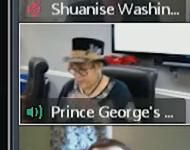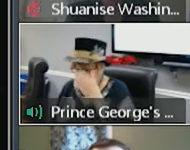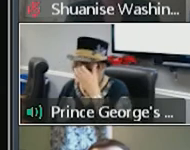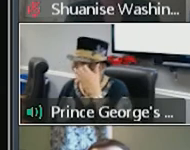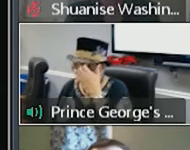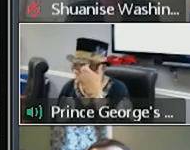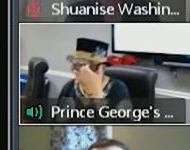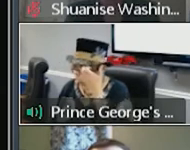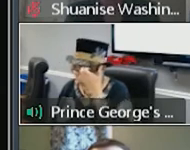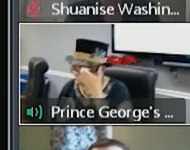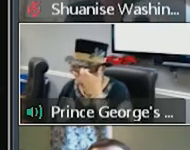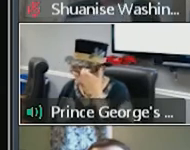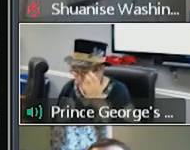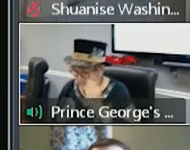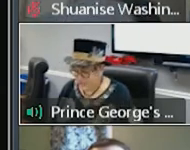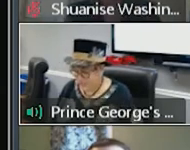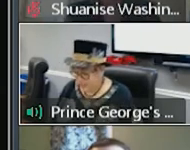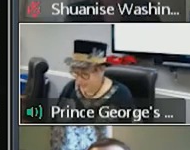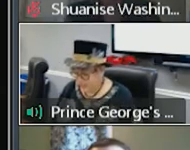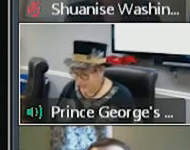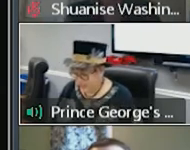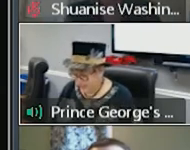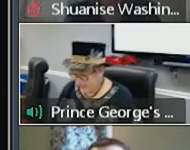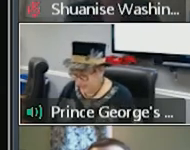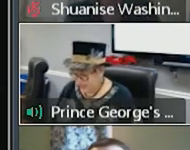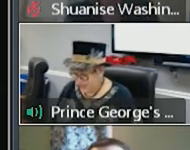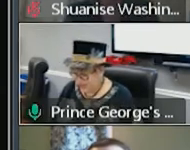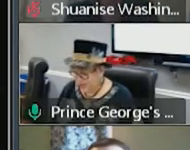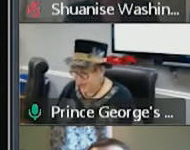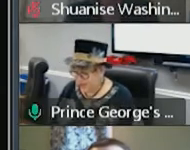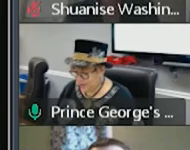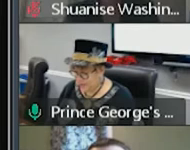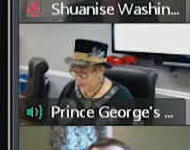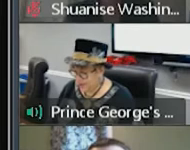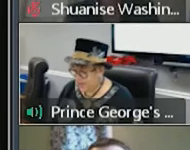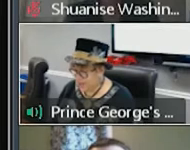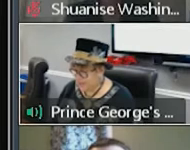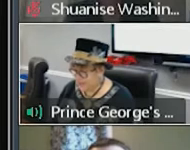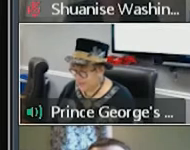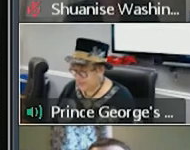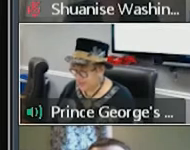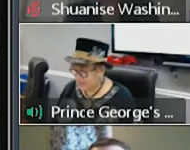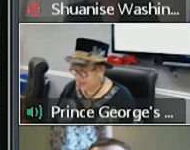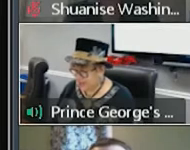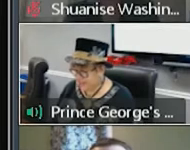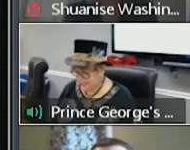but you got he's also with Rogers. Present Madam Chair Okay. Wonderful. Okay, Mr. Sievers you're on.